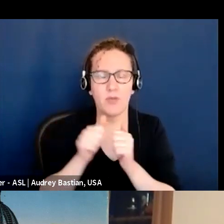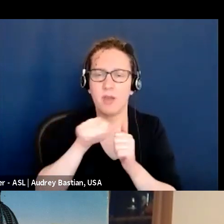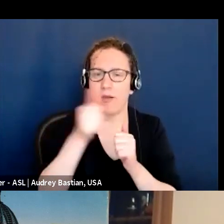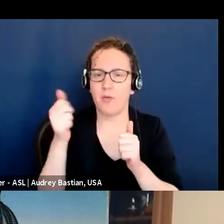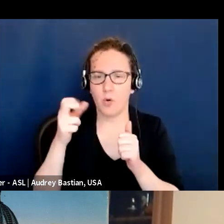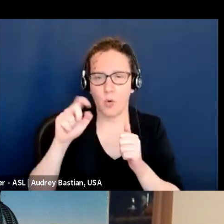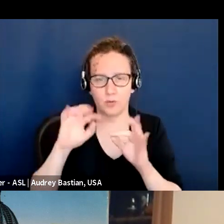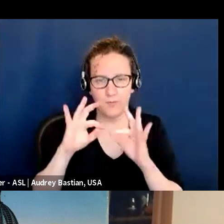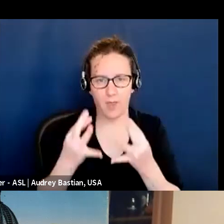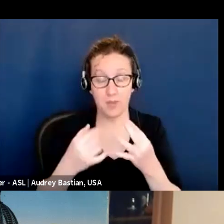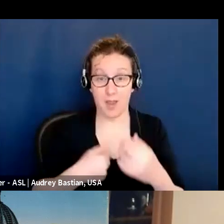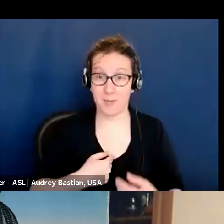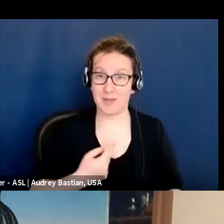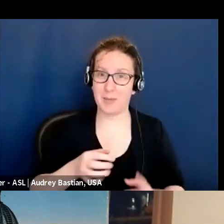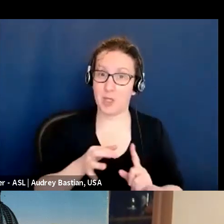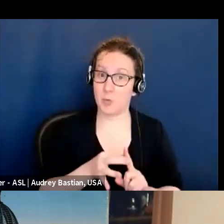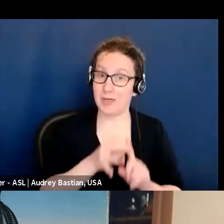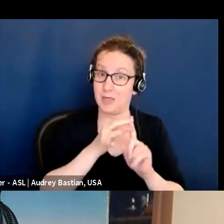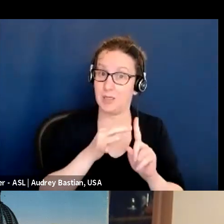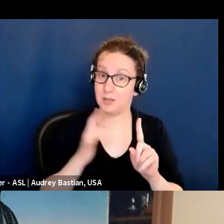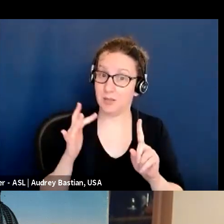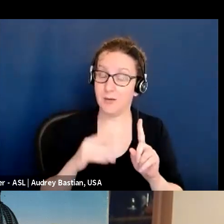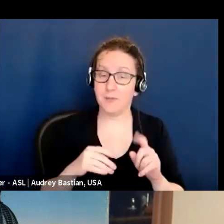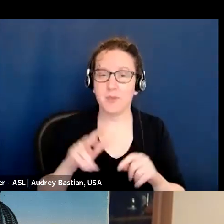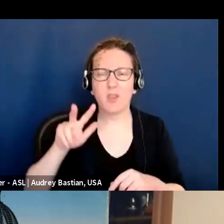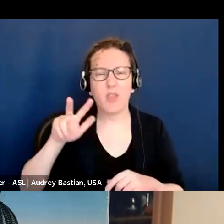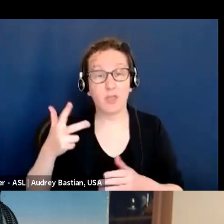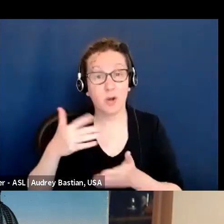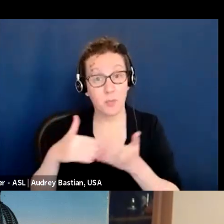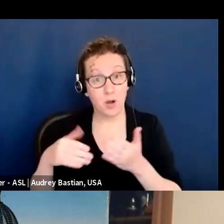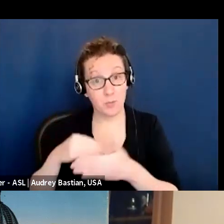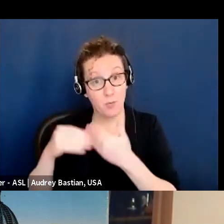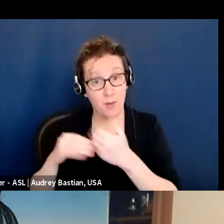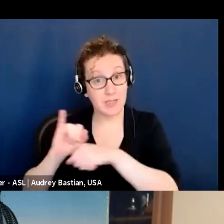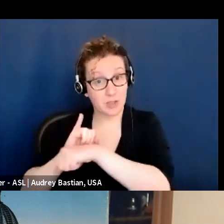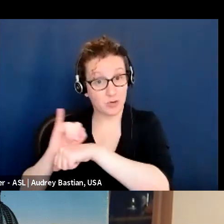I was kind of unique in that the third part of the program is an internship